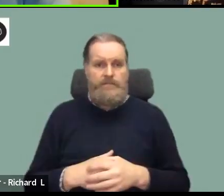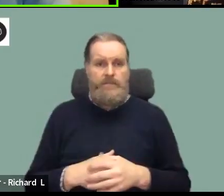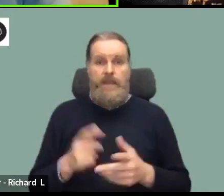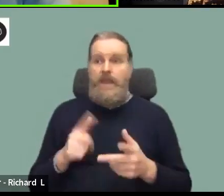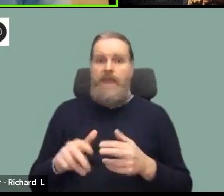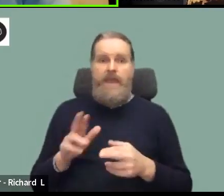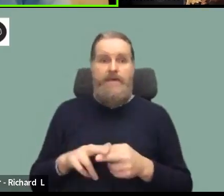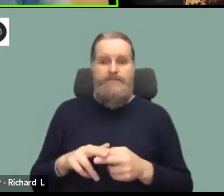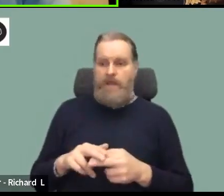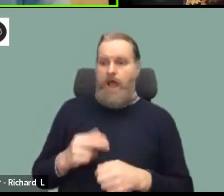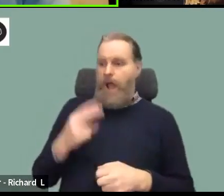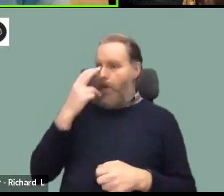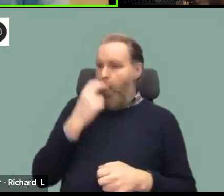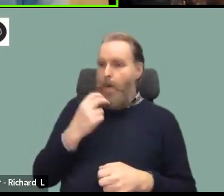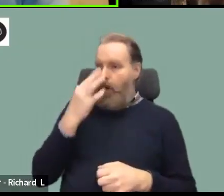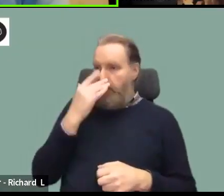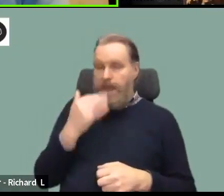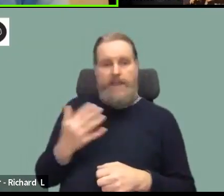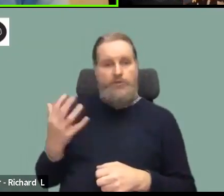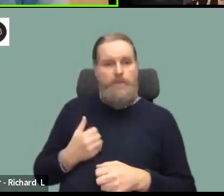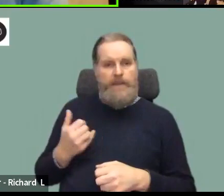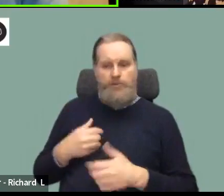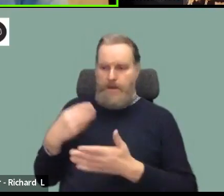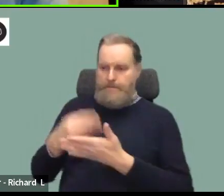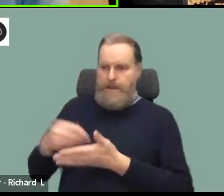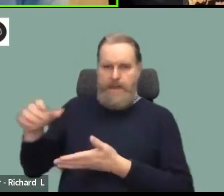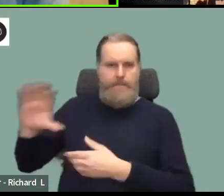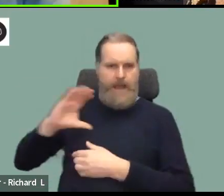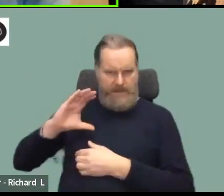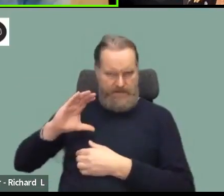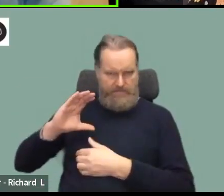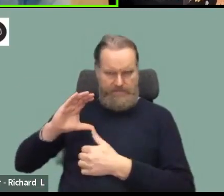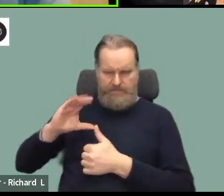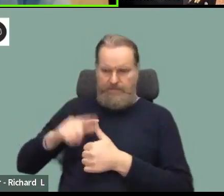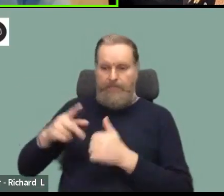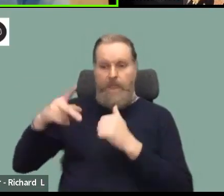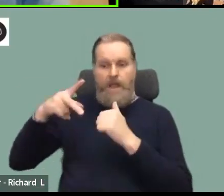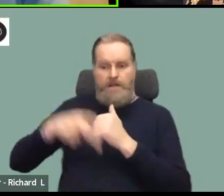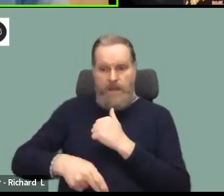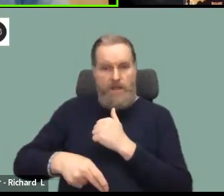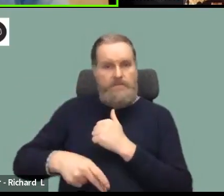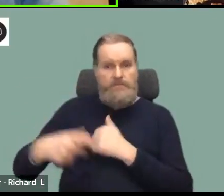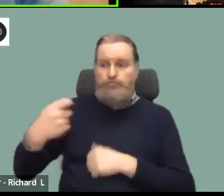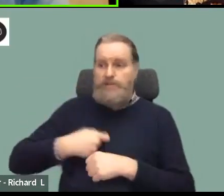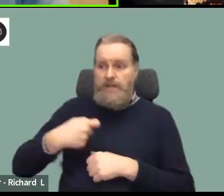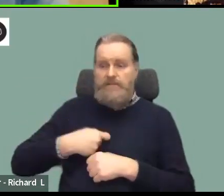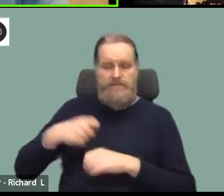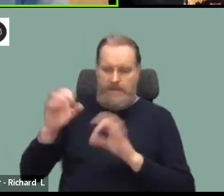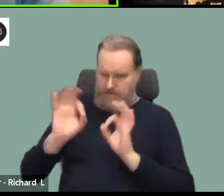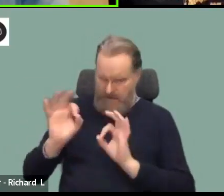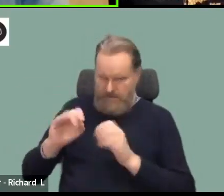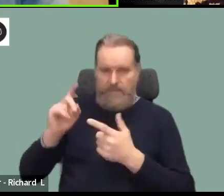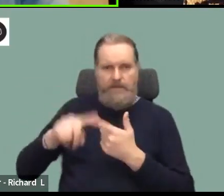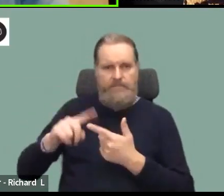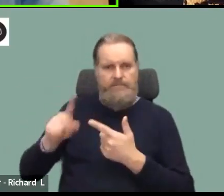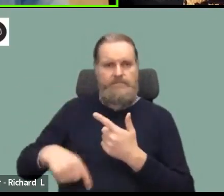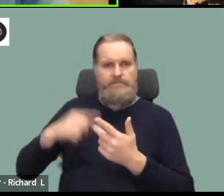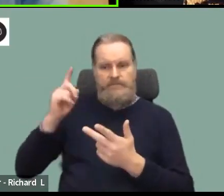my view is if we ended up with. h all our money back on pinch all our money back on pensions know. know redundancy know customer read redundancy, no cuts of scheme, and we got a